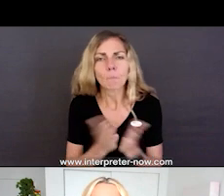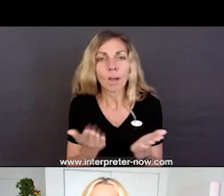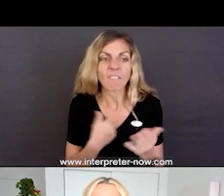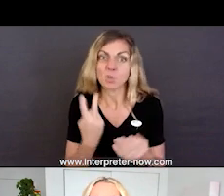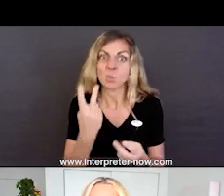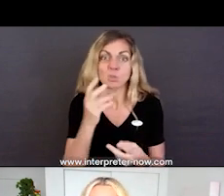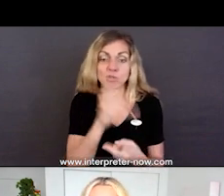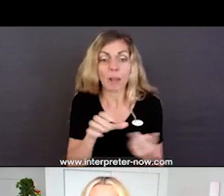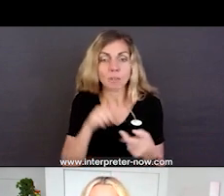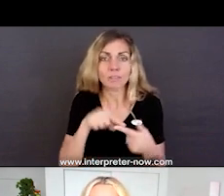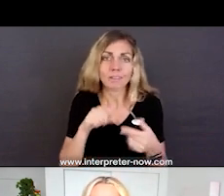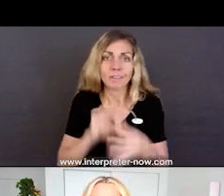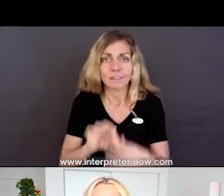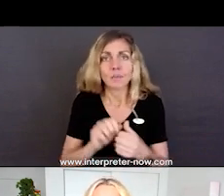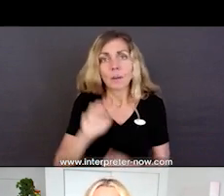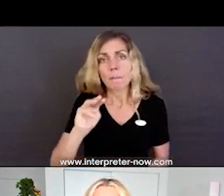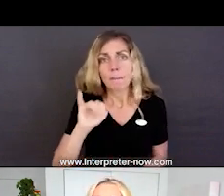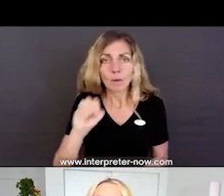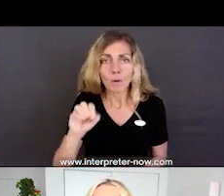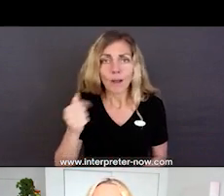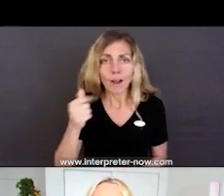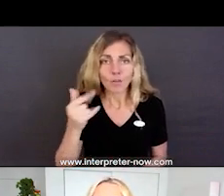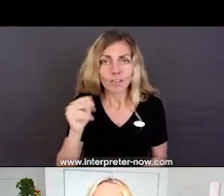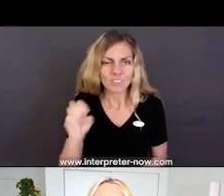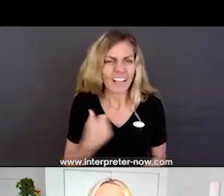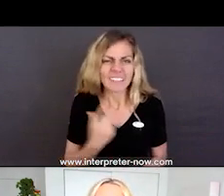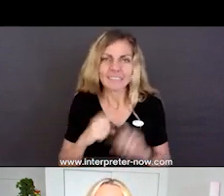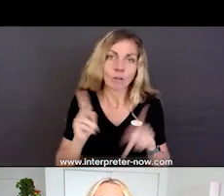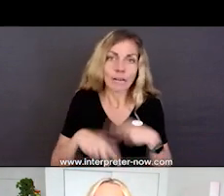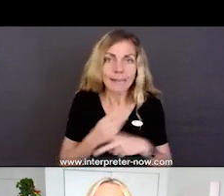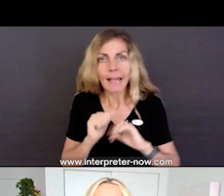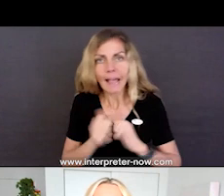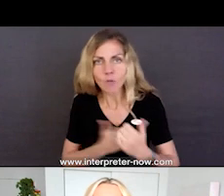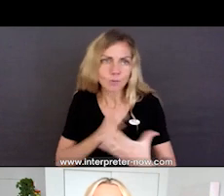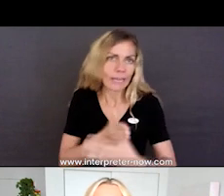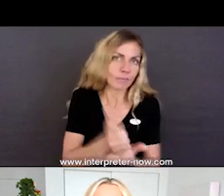Because there's two chapters on microaggressions, of lots of types of microaggressions and ways to intervene.